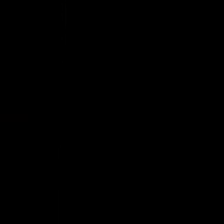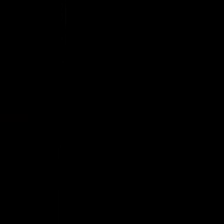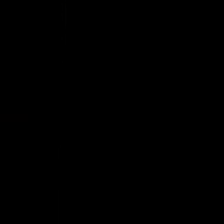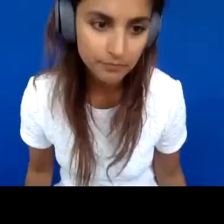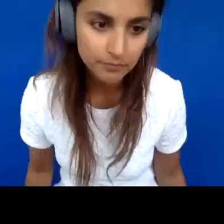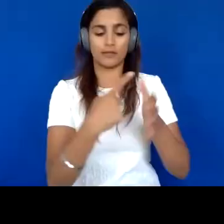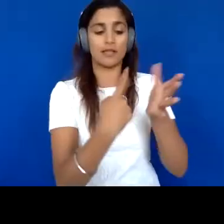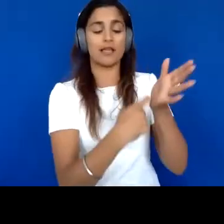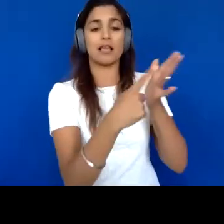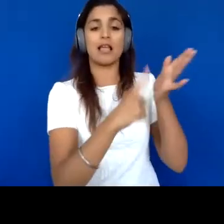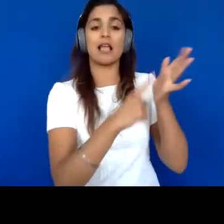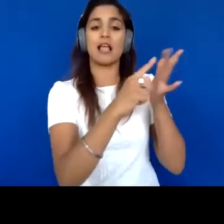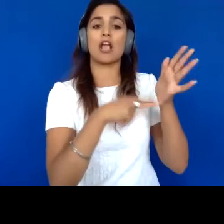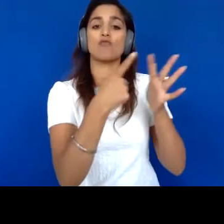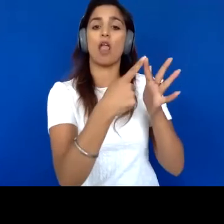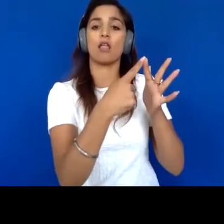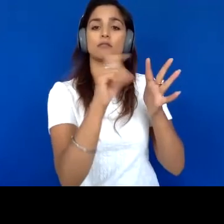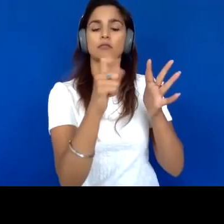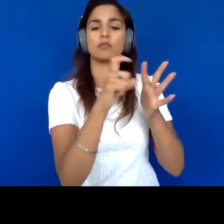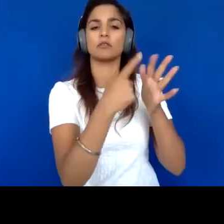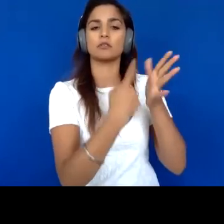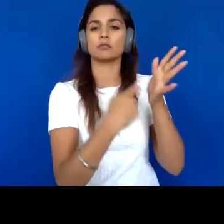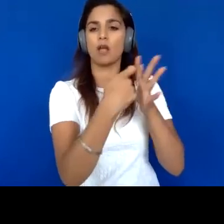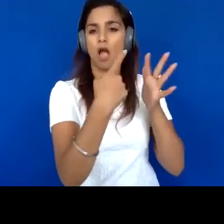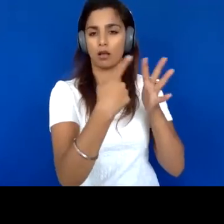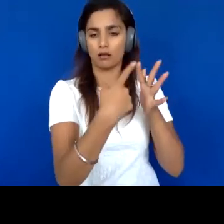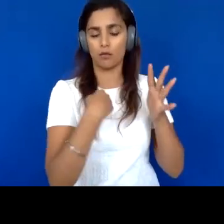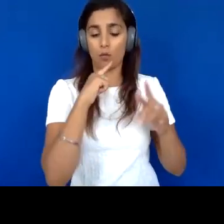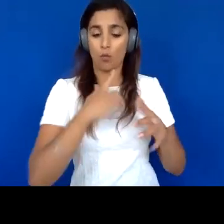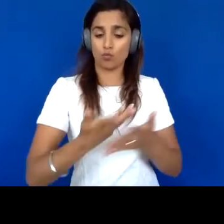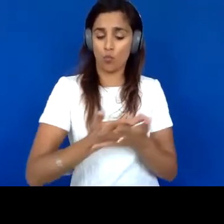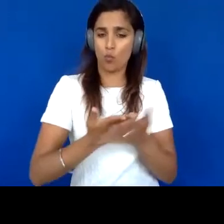intersectional representation and disability sports media specifically my